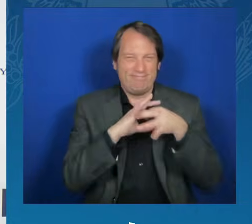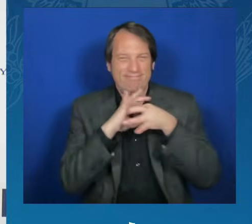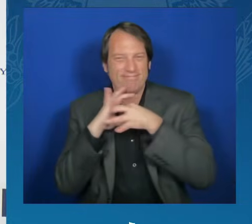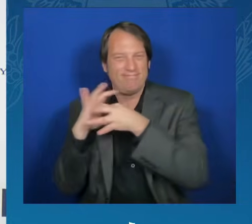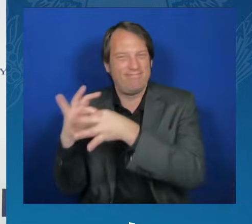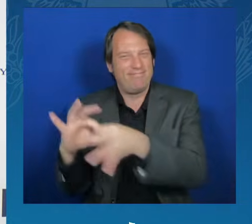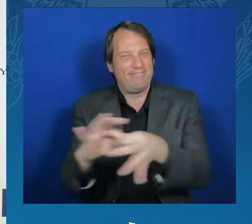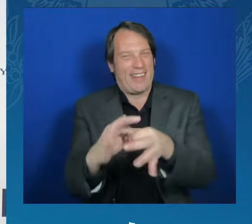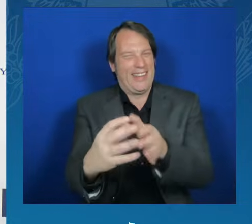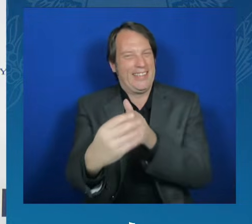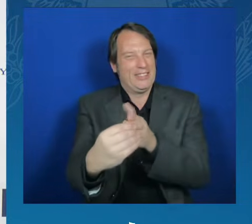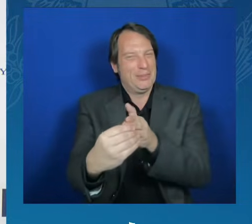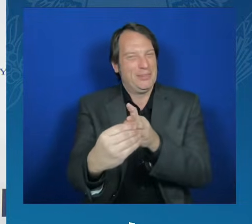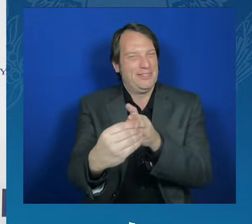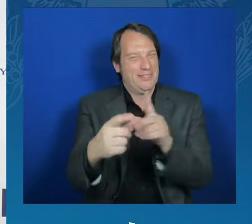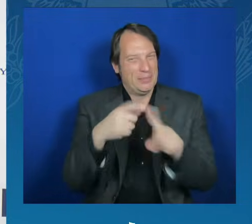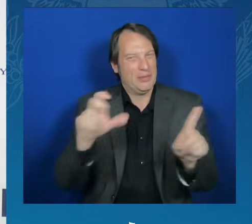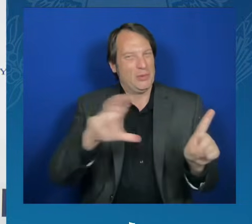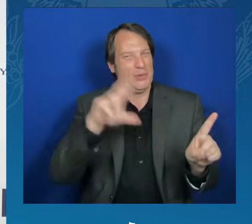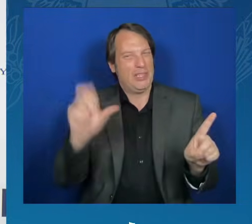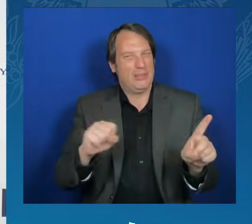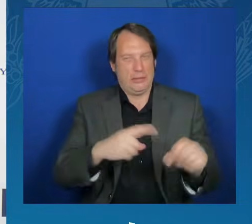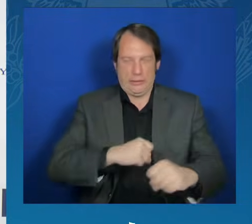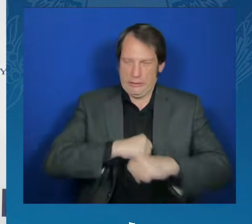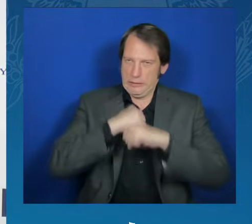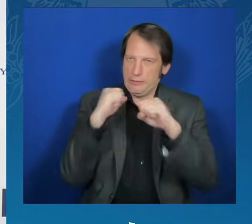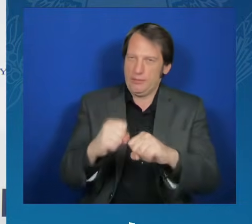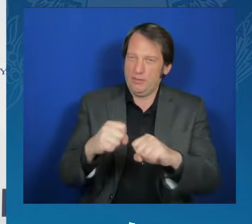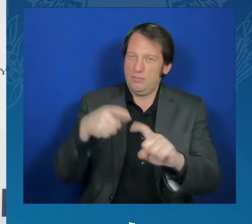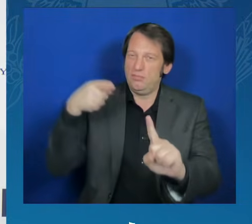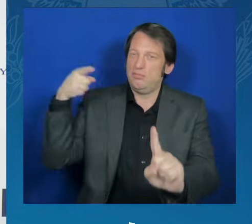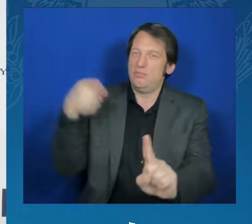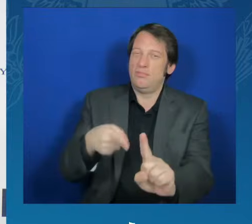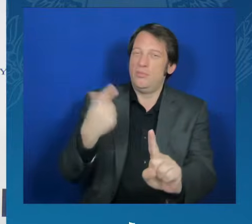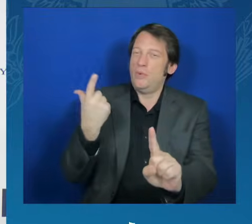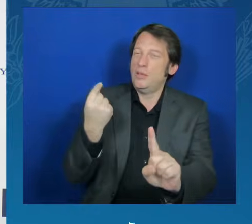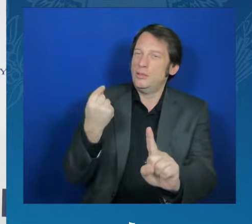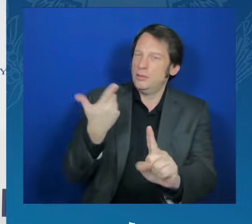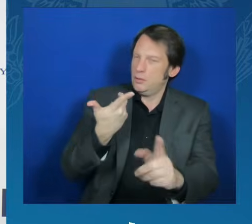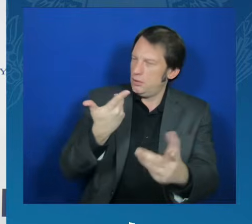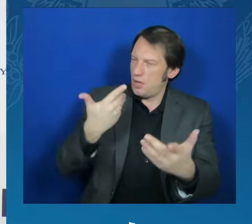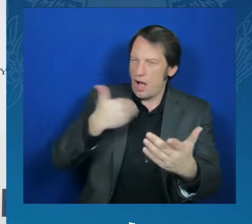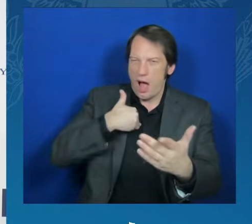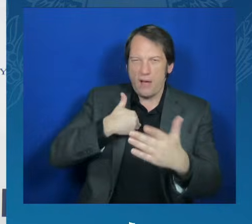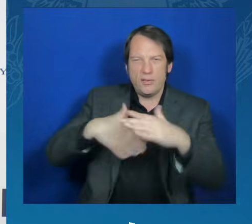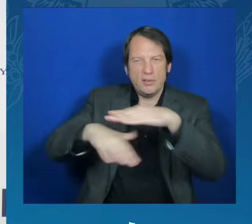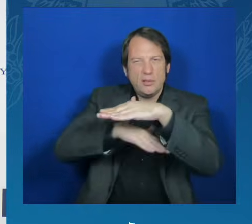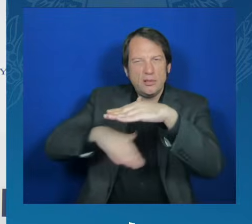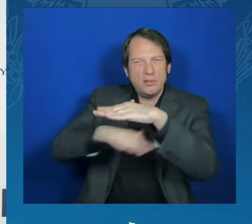and territorial integrity and to stop an imperialist authoritarian